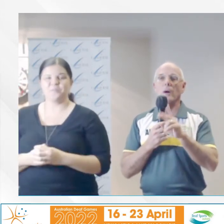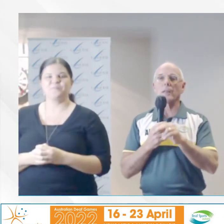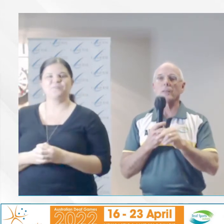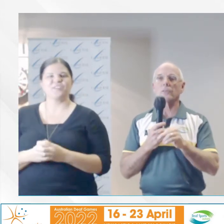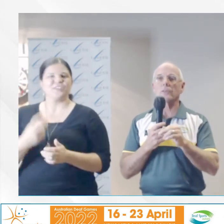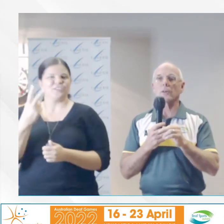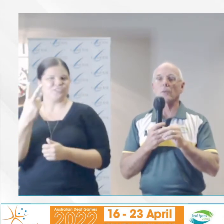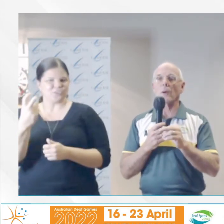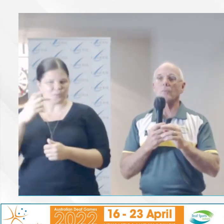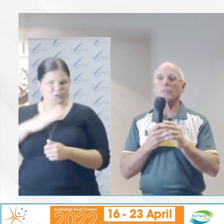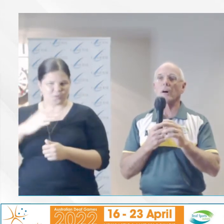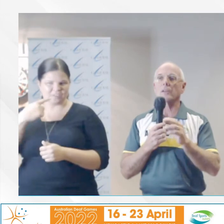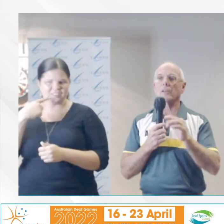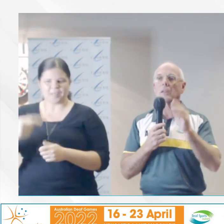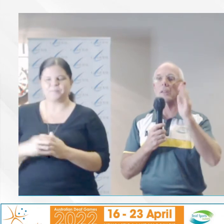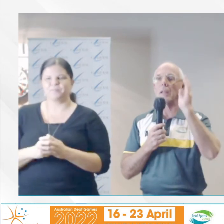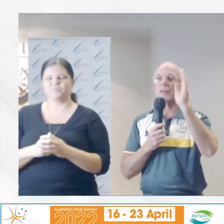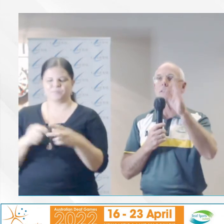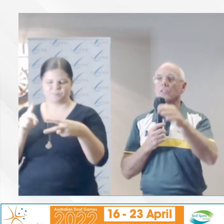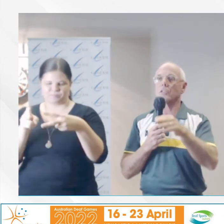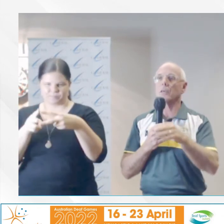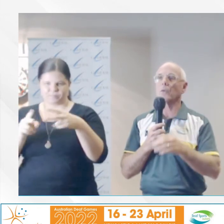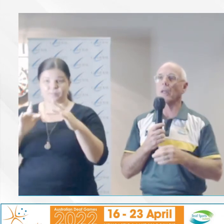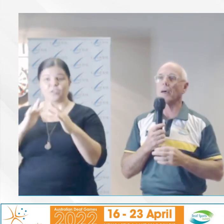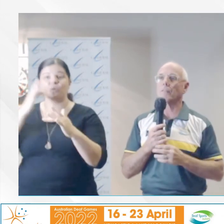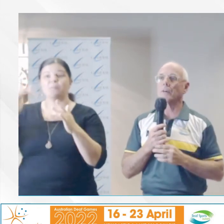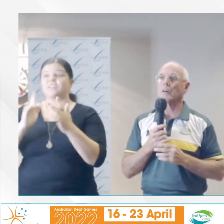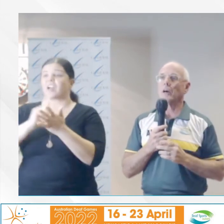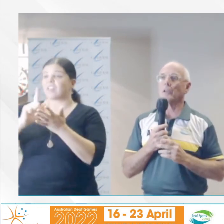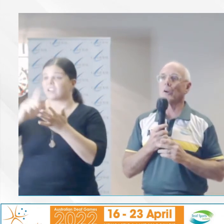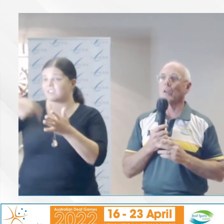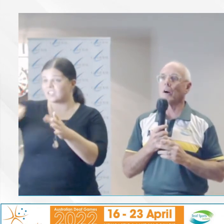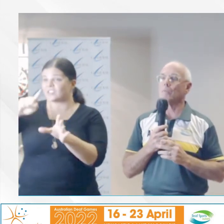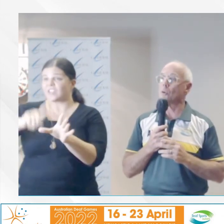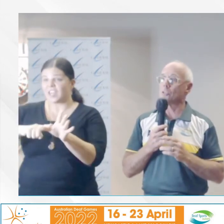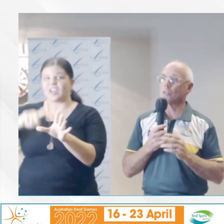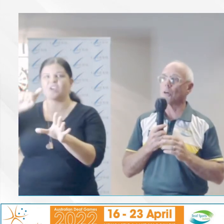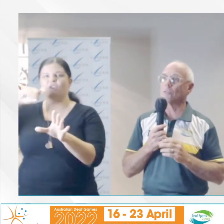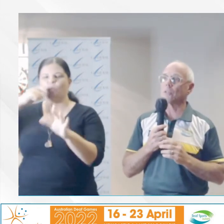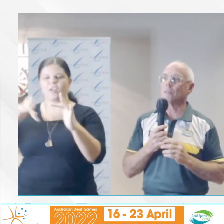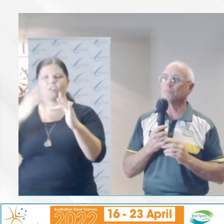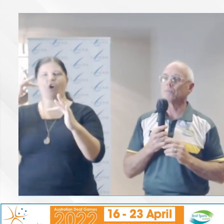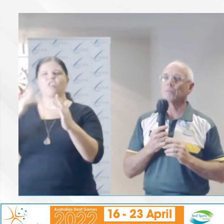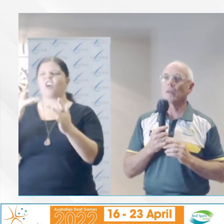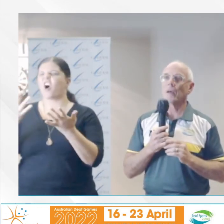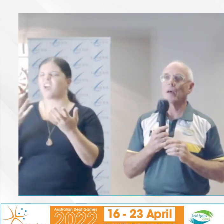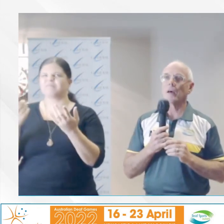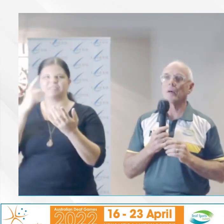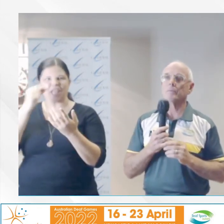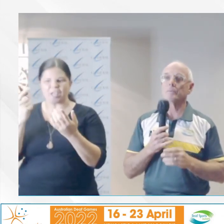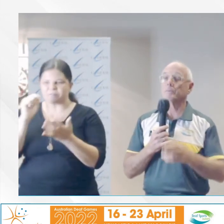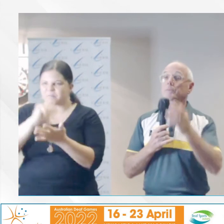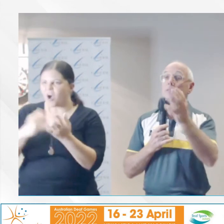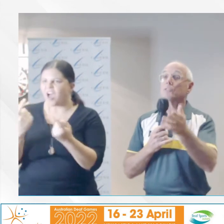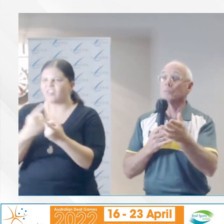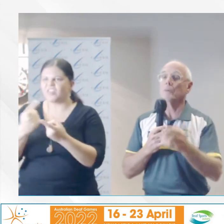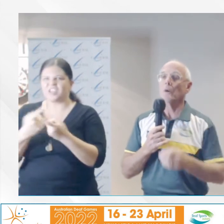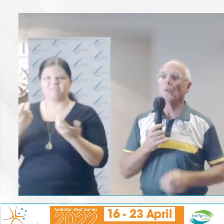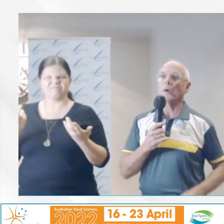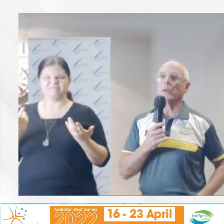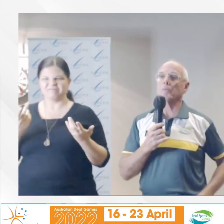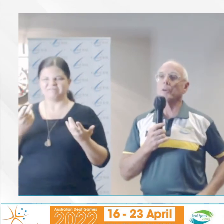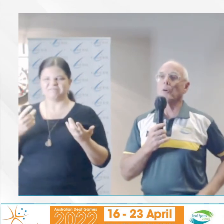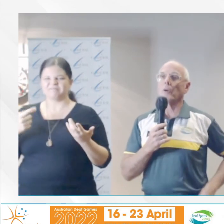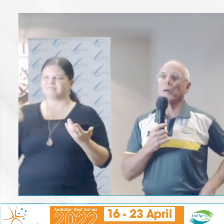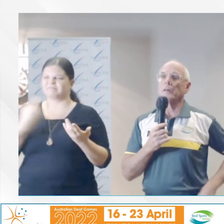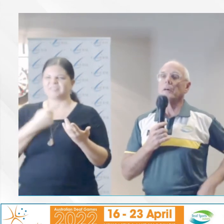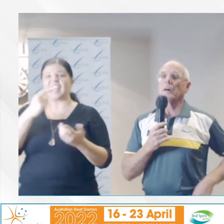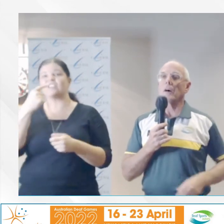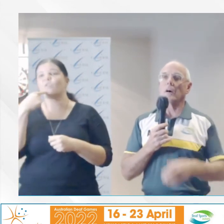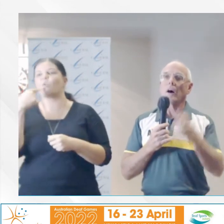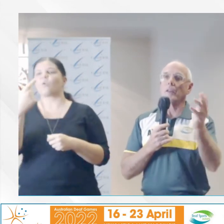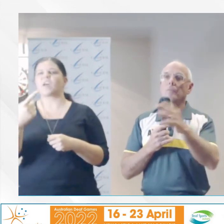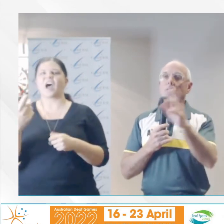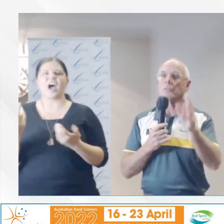is the website later this year will have an online merchandising system where you can pre-order items